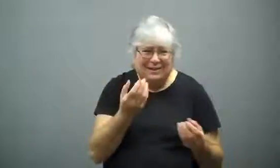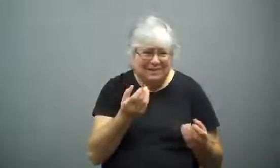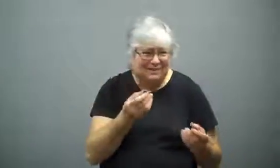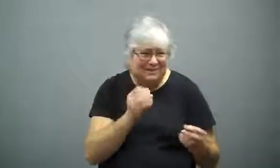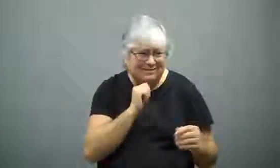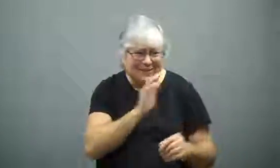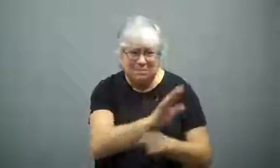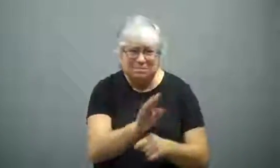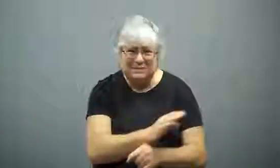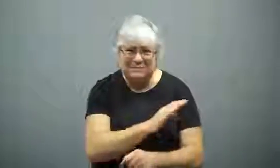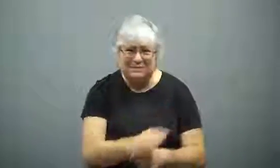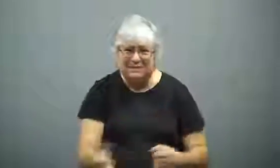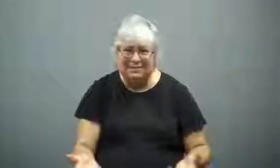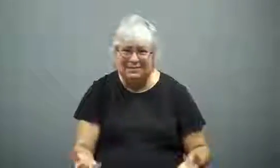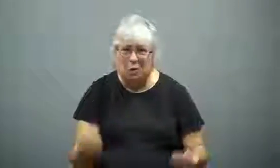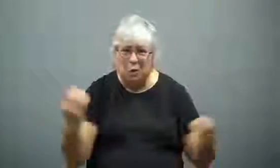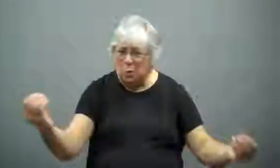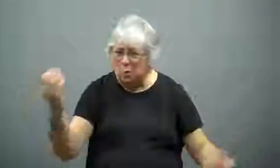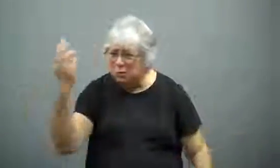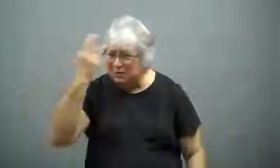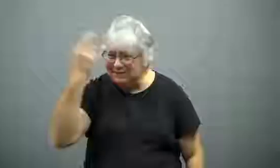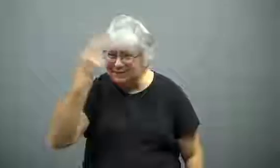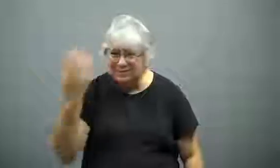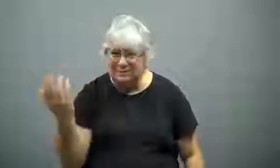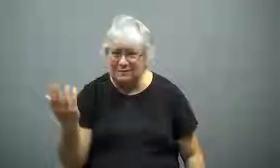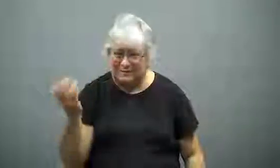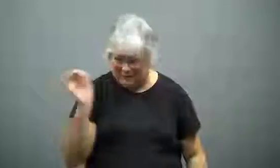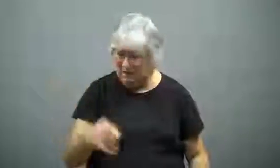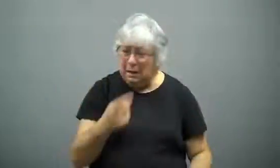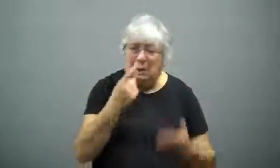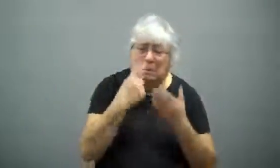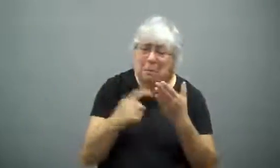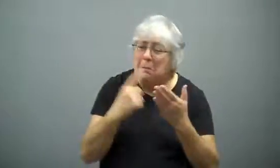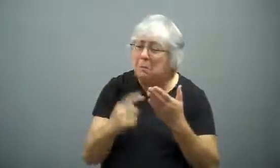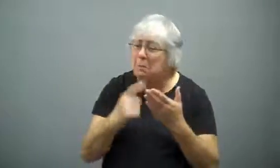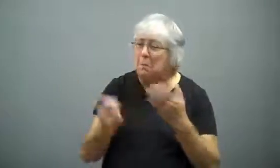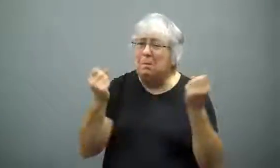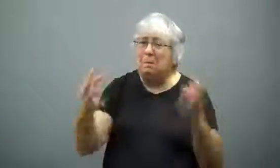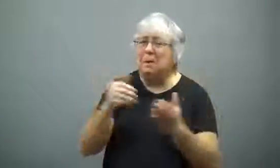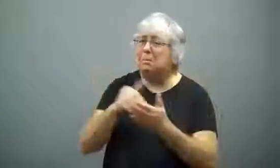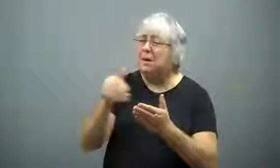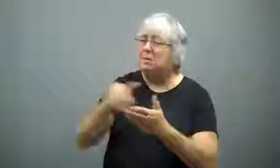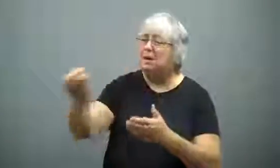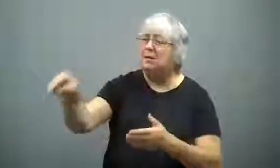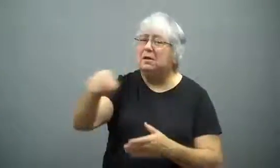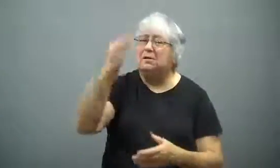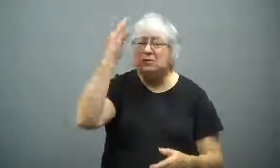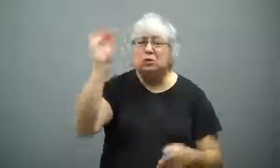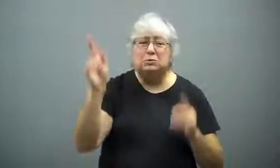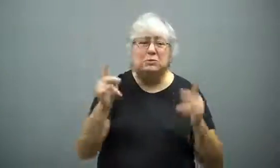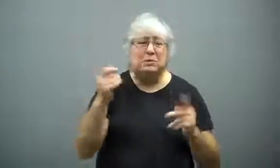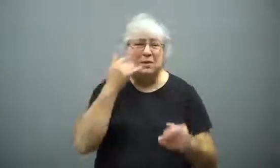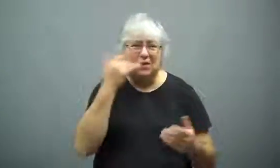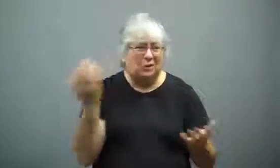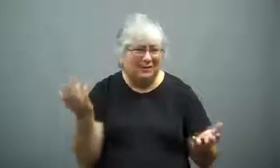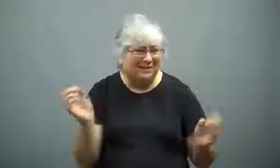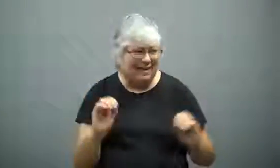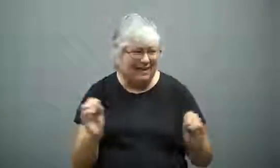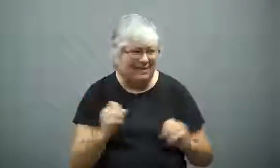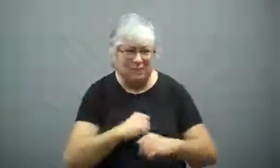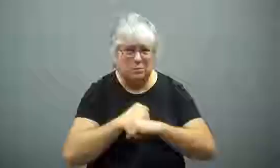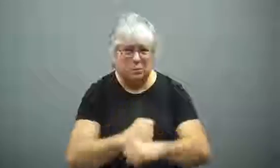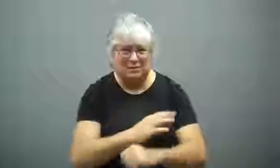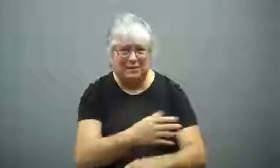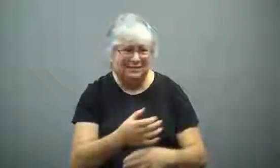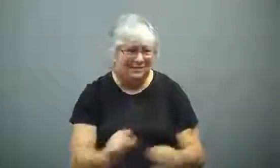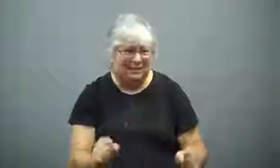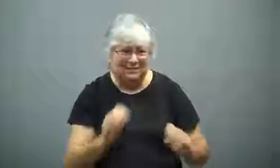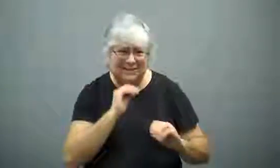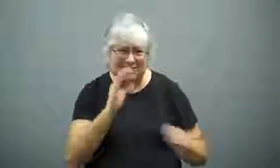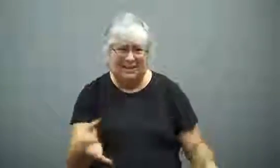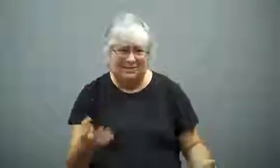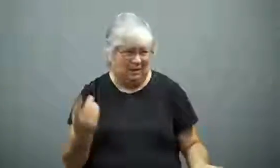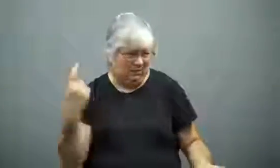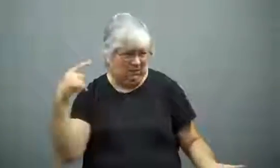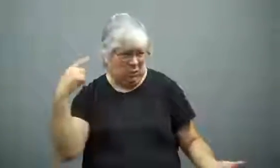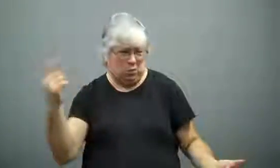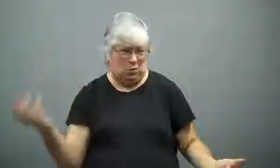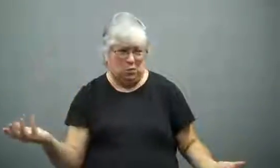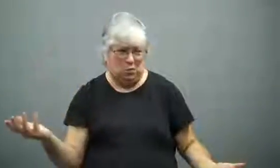It was not the US's business to spy on millions of citizens for no reason.